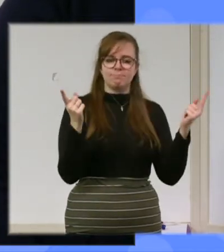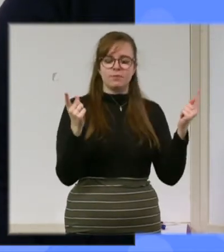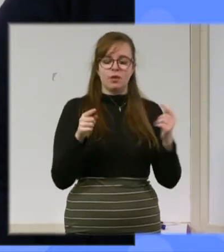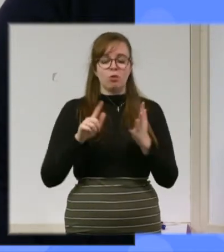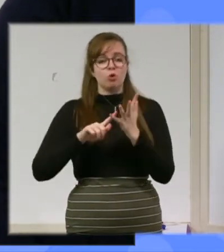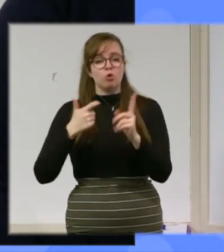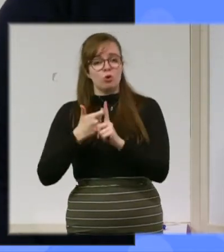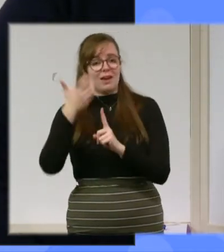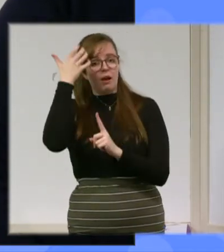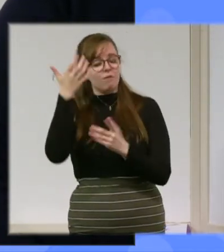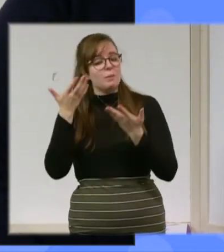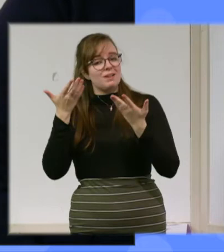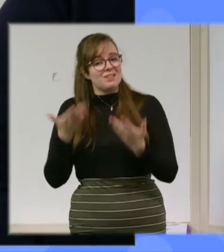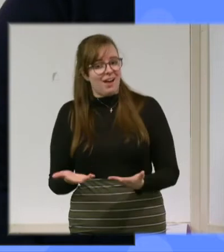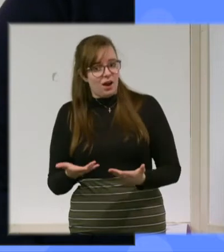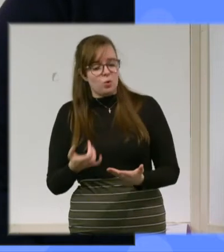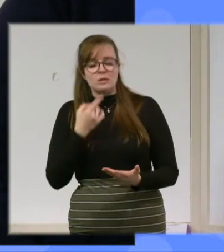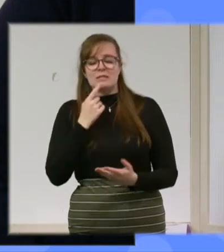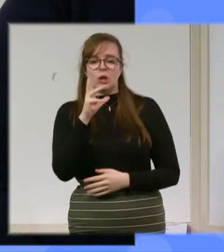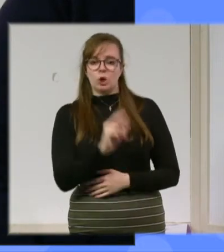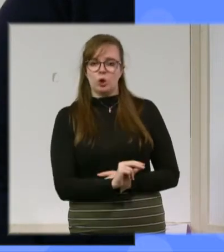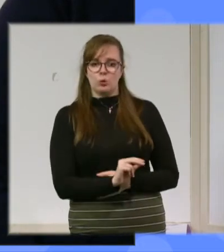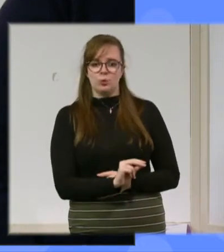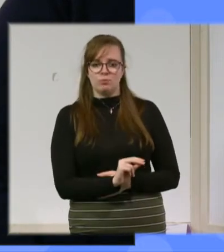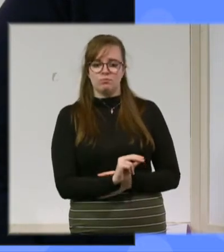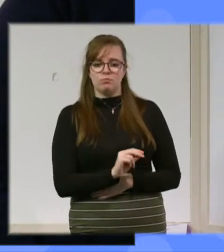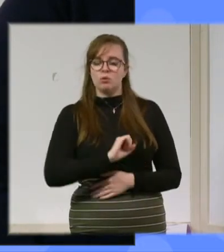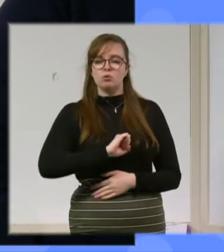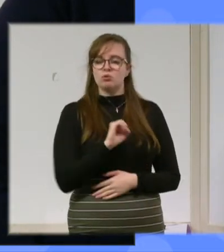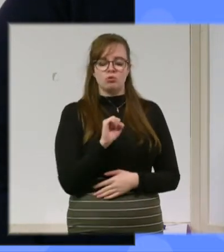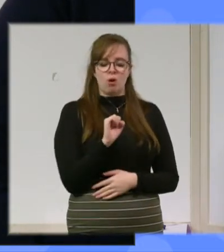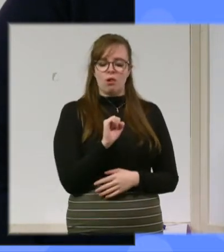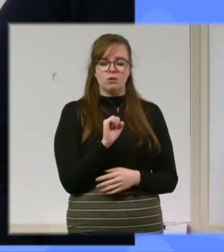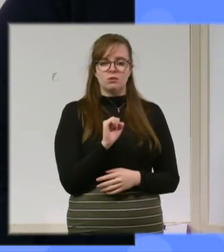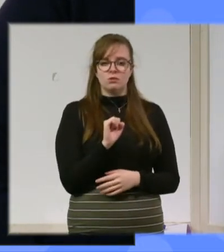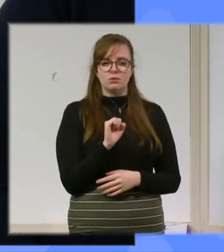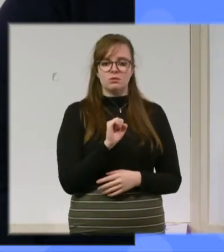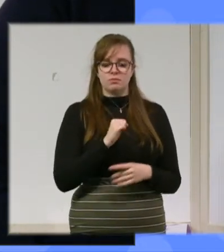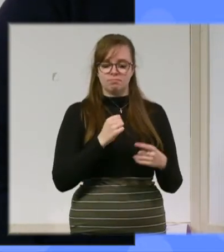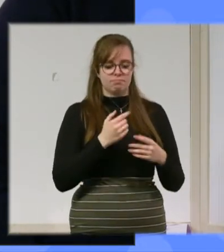at present anybody who's seen New Scotland it doesn't have the right to